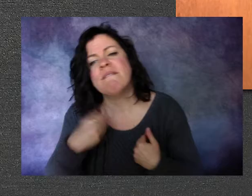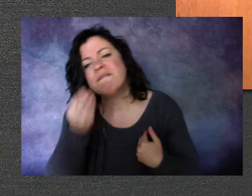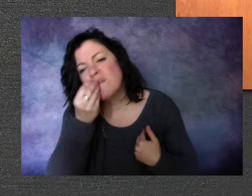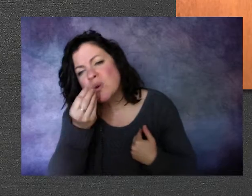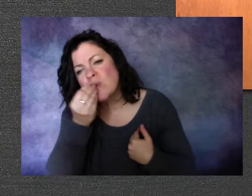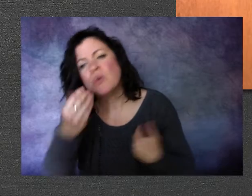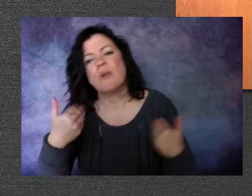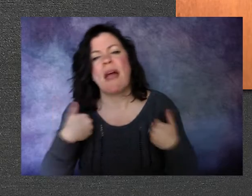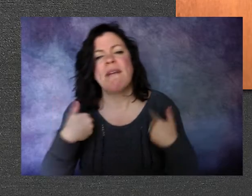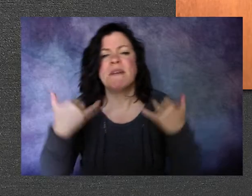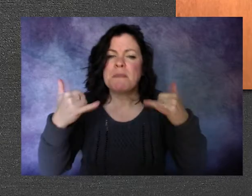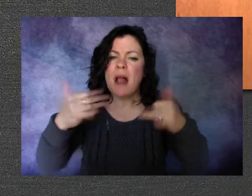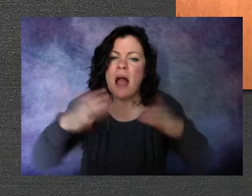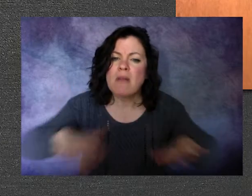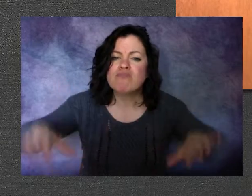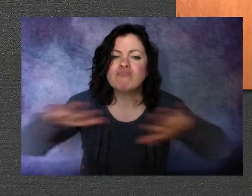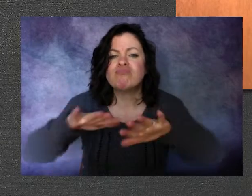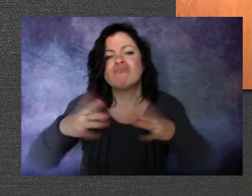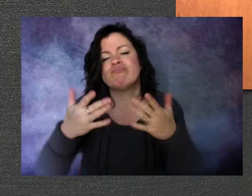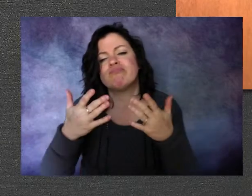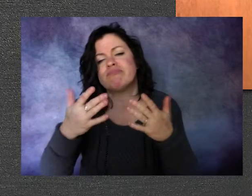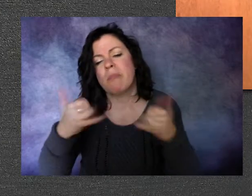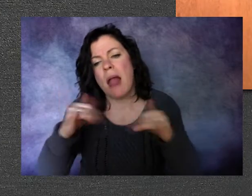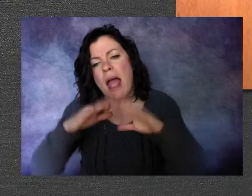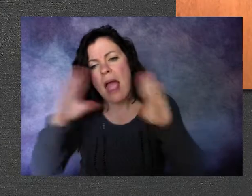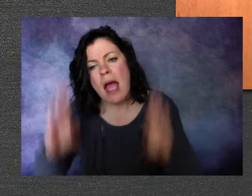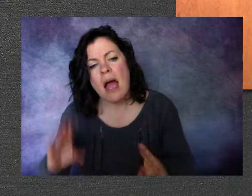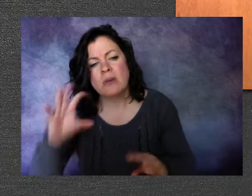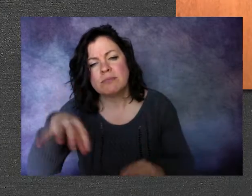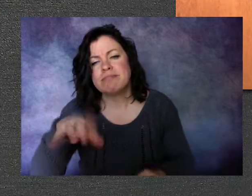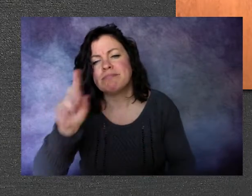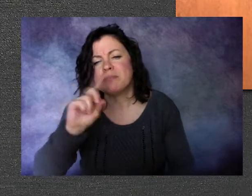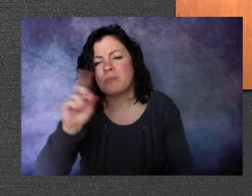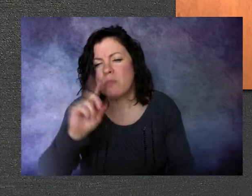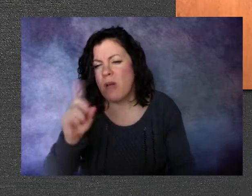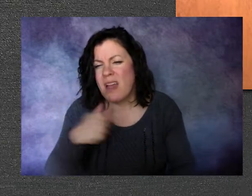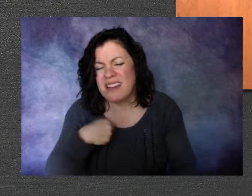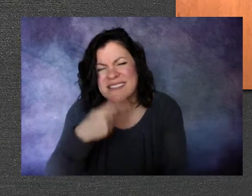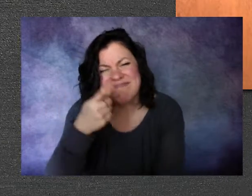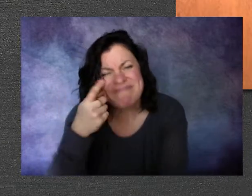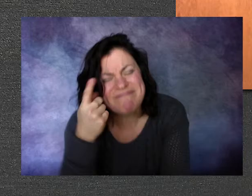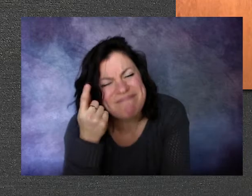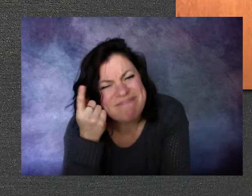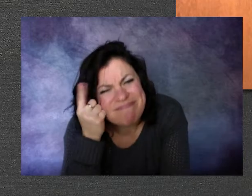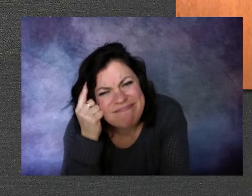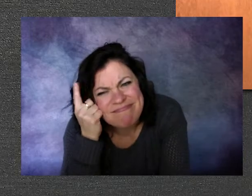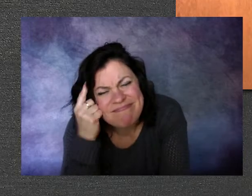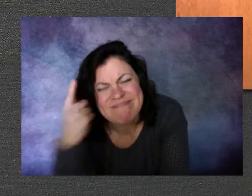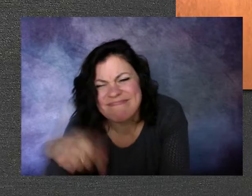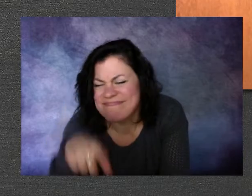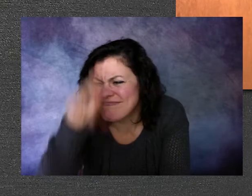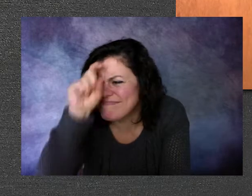looks like there's some food, and a playhouse. Where might George be? I think George has stumped me on this one, friends.